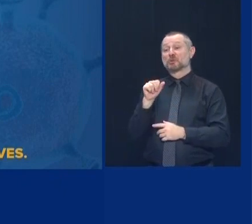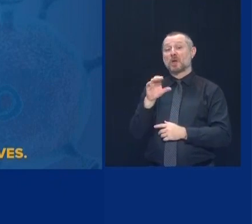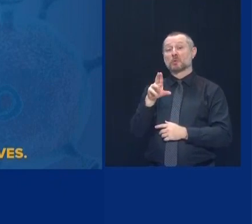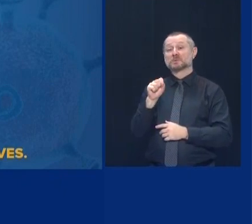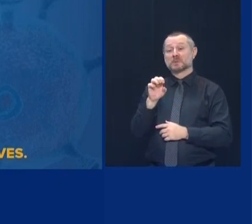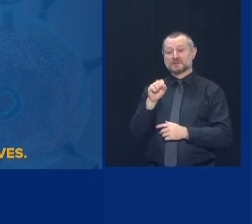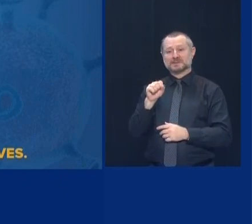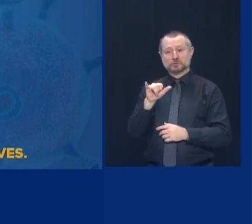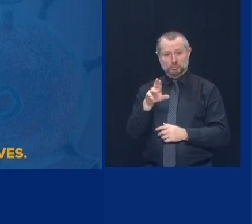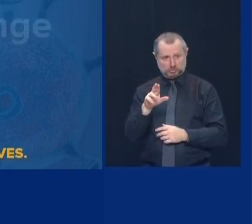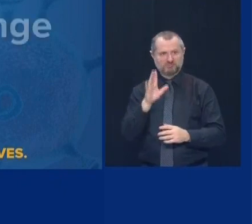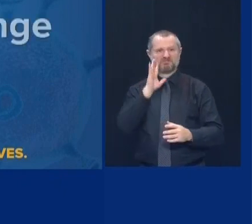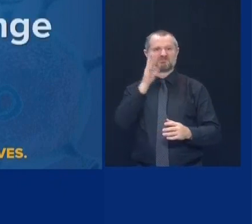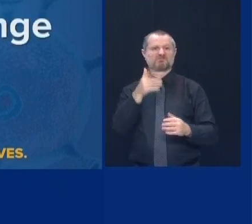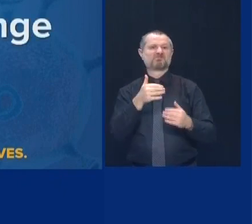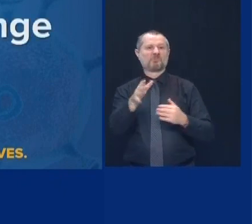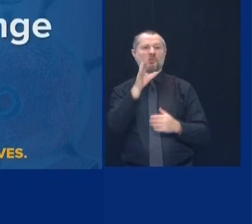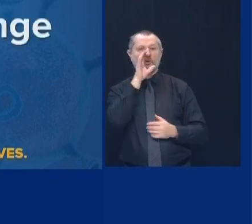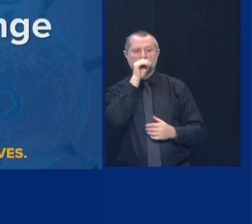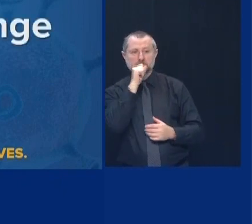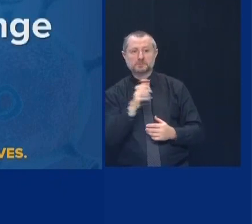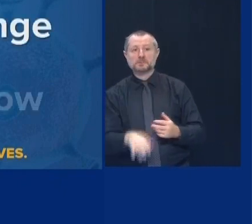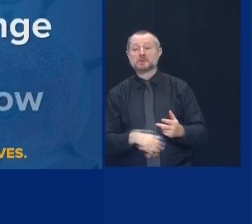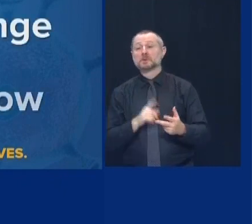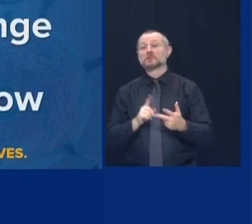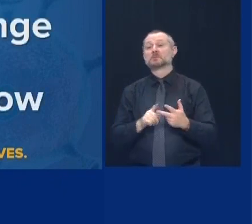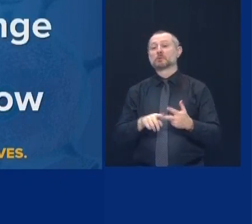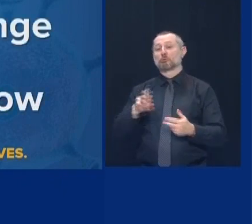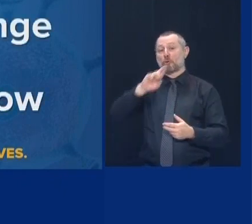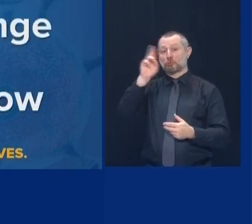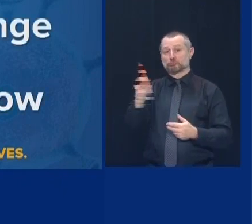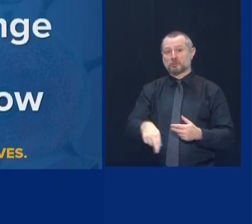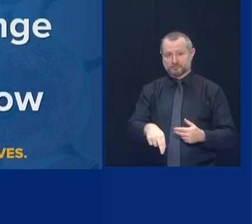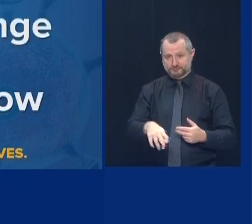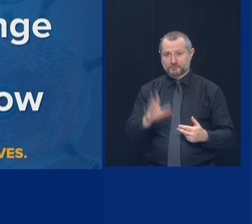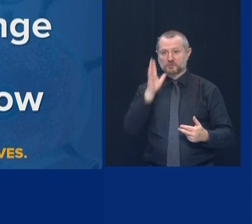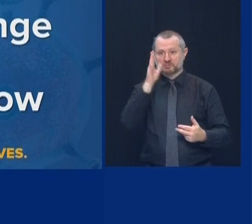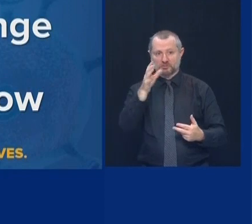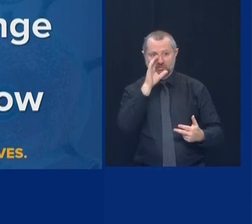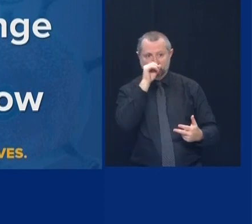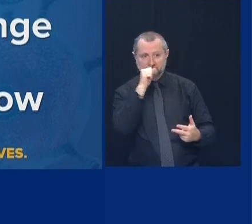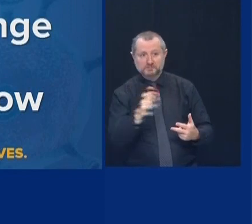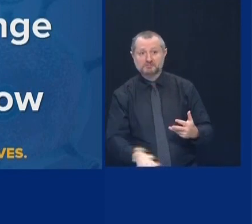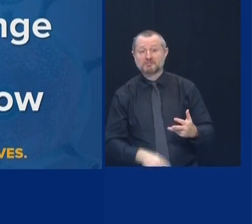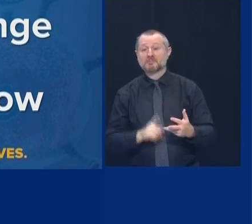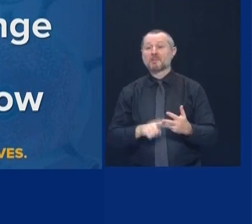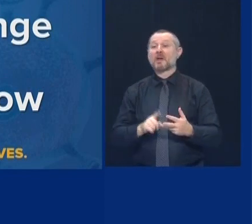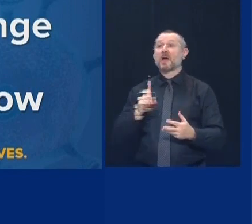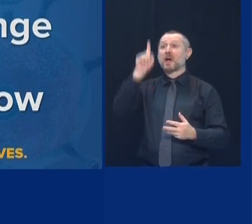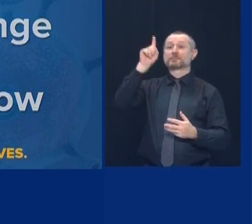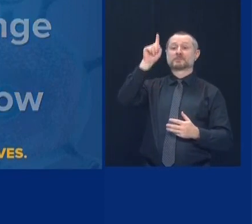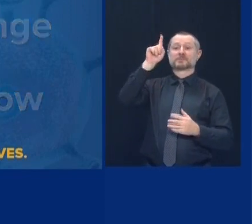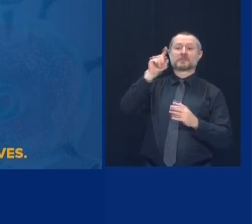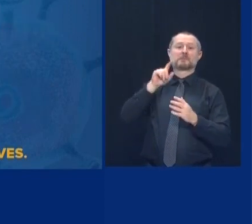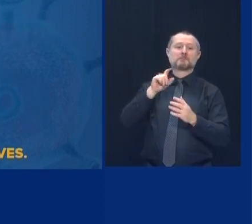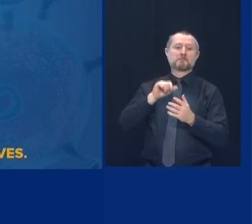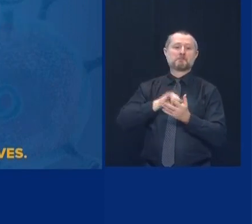HOSPITAL CAPACITY ISSUE ON STATEN ISLAND THAT WE HAVE TO BEe1 DEALING WITH. PART OF THE CITY OF SYRACUSE